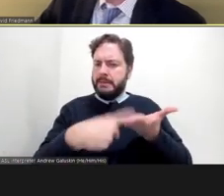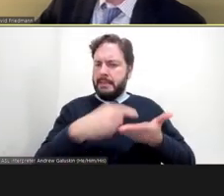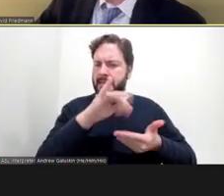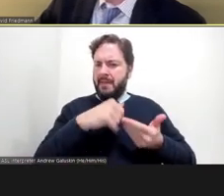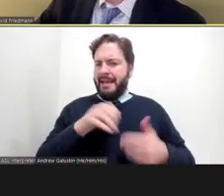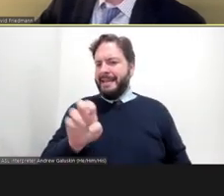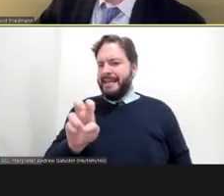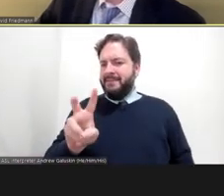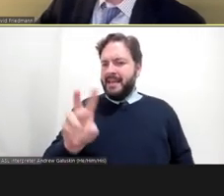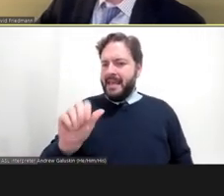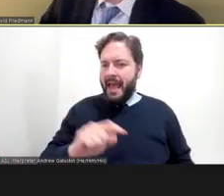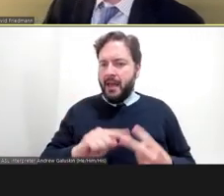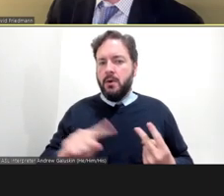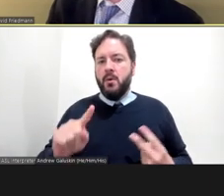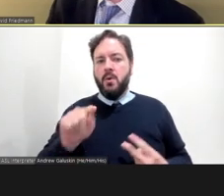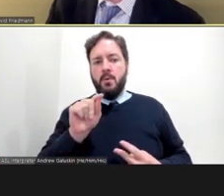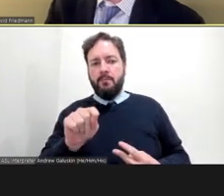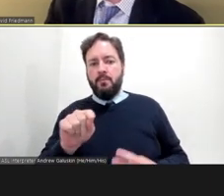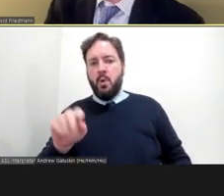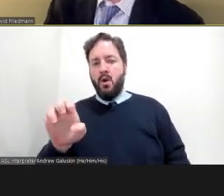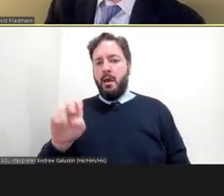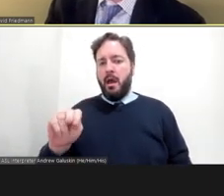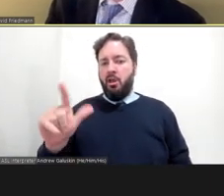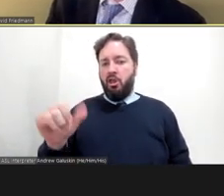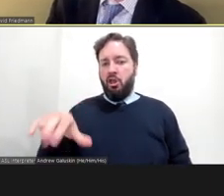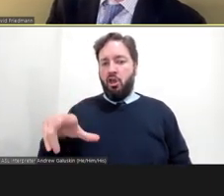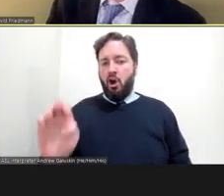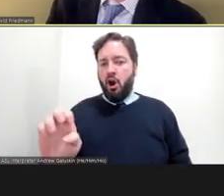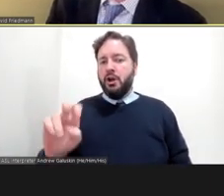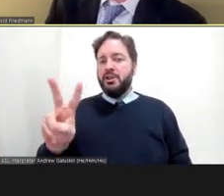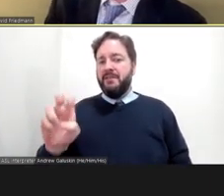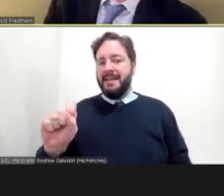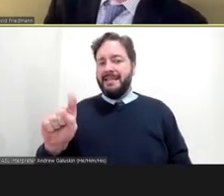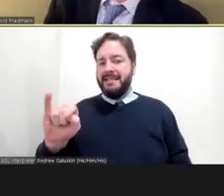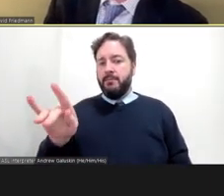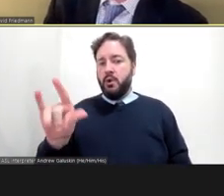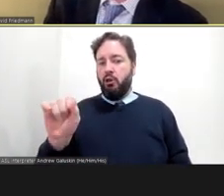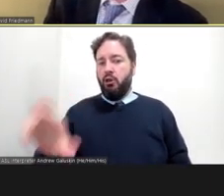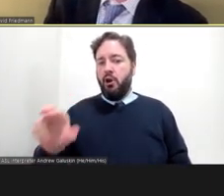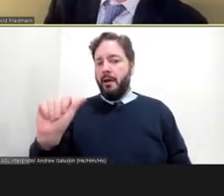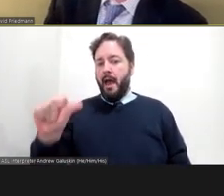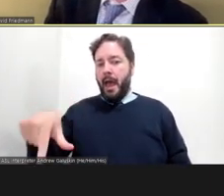or enlarged vestibular aqueduct. And that's an actual imaging study we can see on a CT scan and